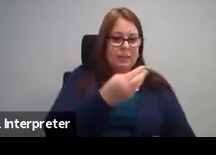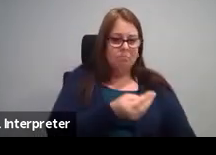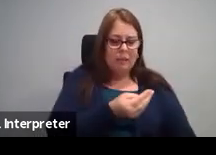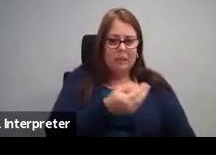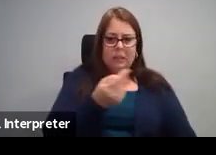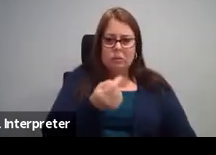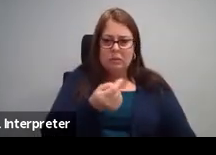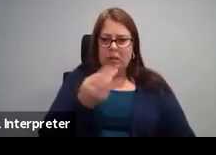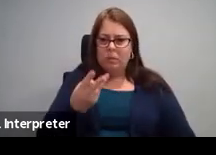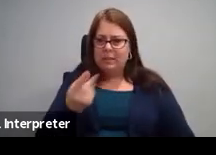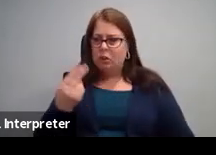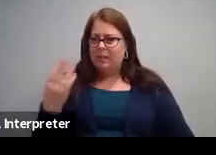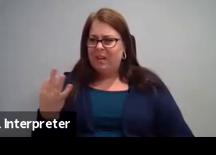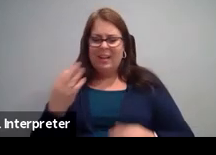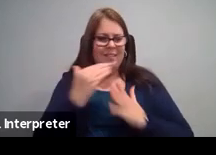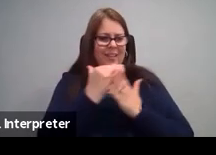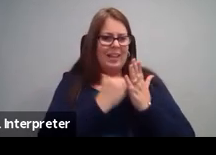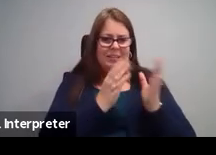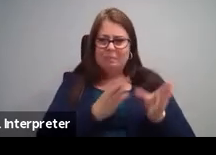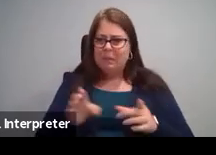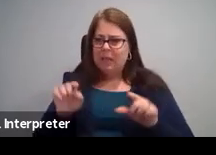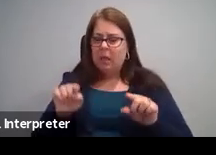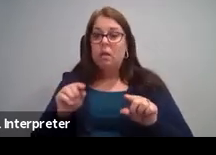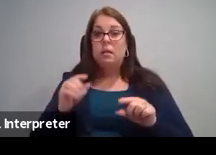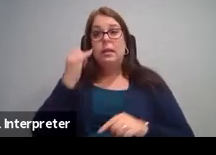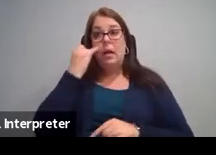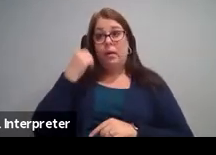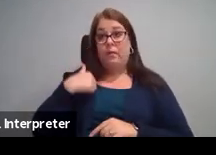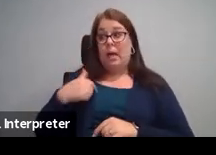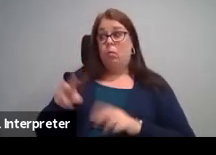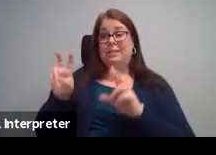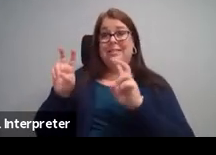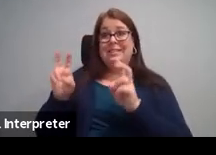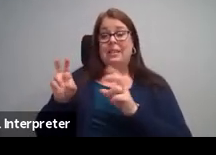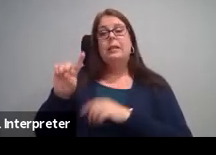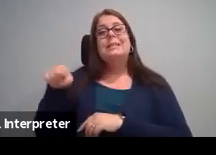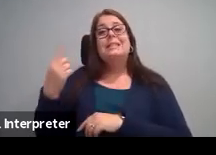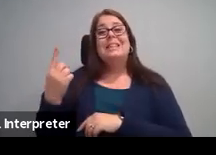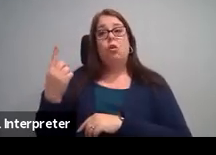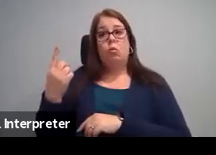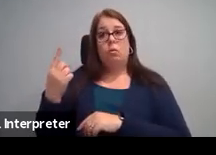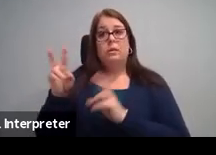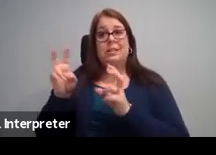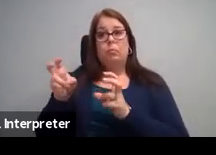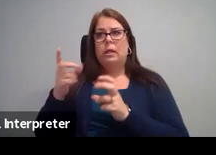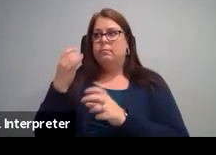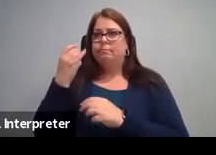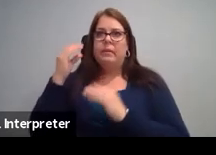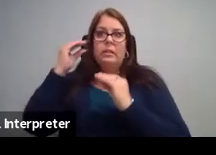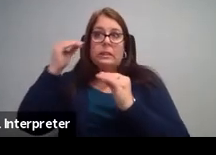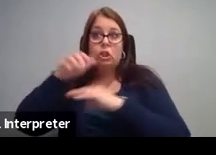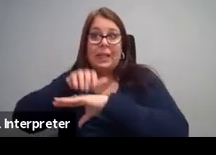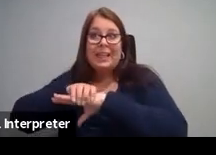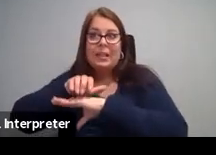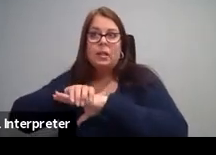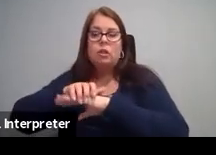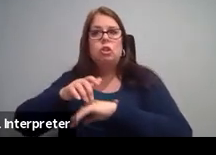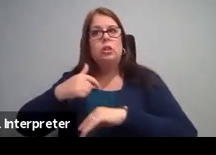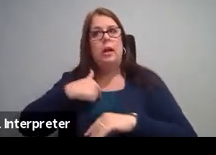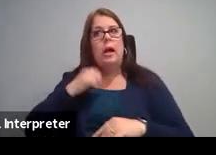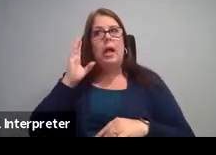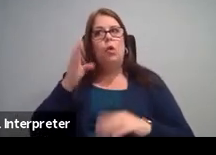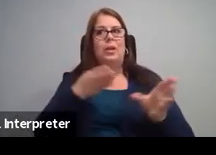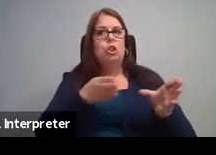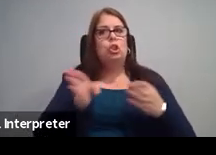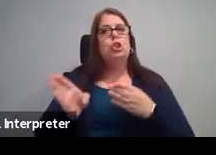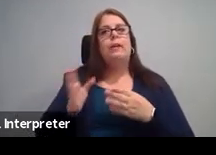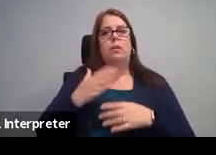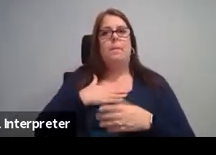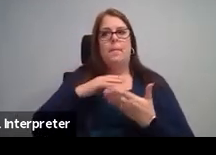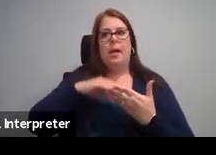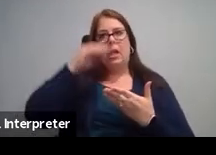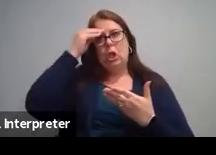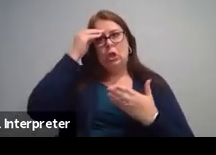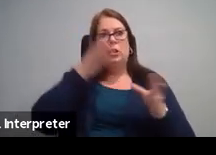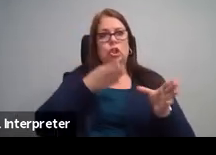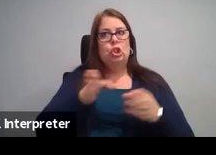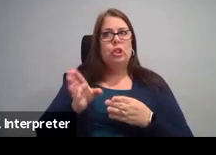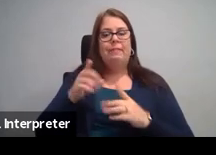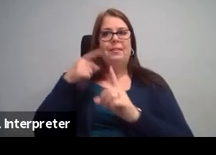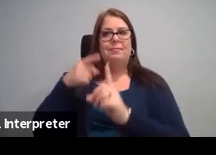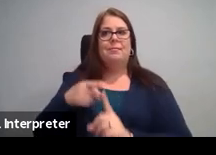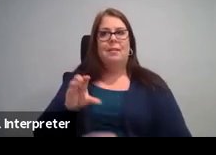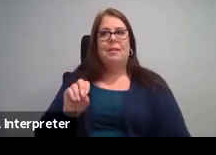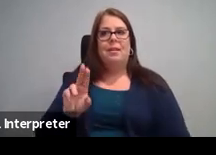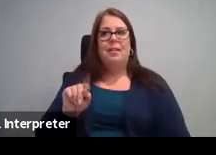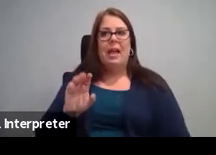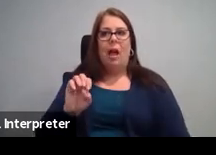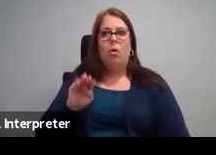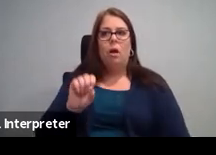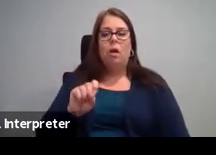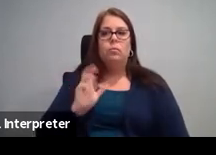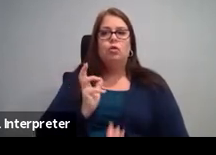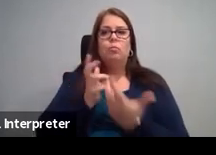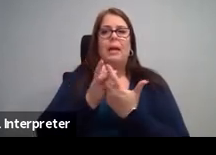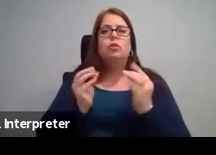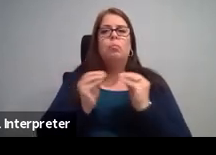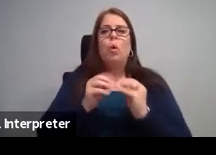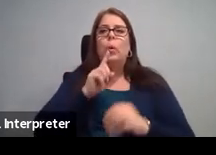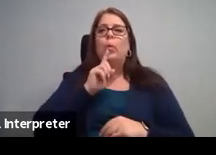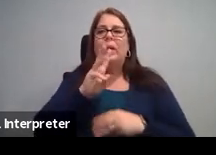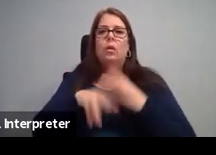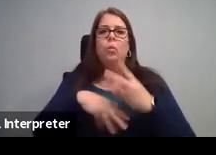Laurie Arnold: So I was my my single subject. My primary area was English what my English classroom look like you know i i would definitely shift the learning shift the outcomes and make it, you know, maybe more real world just a lot of things to really consider so